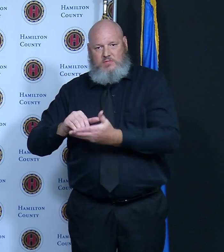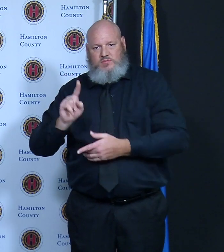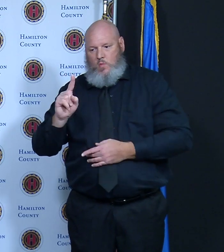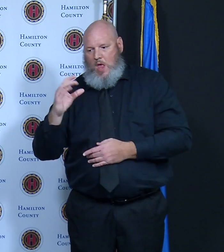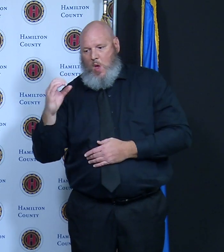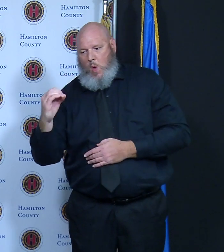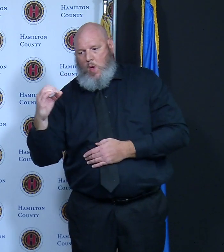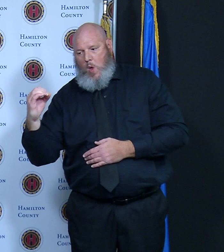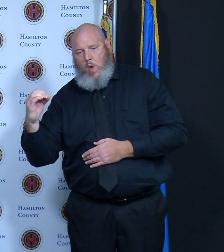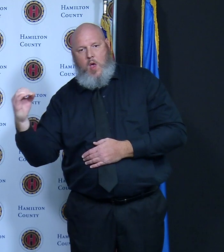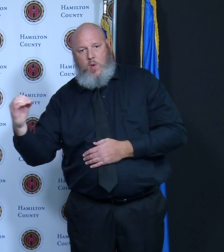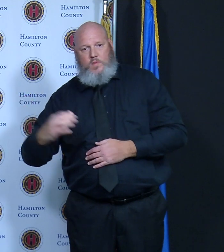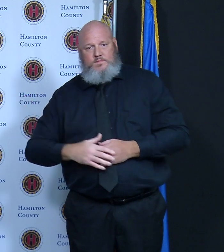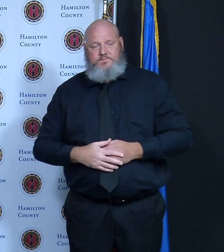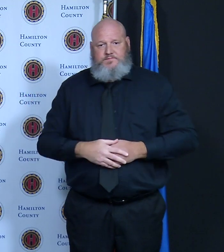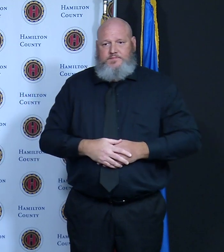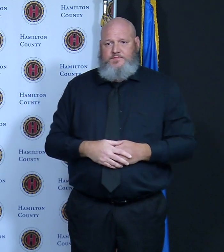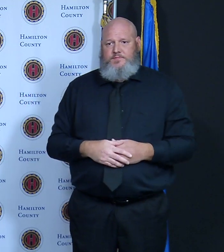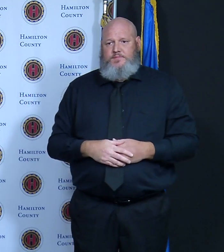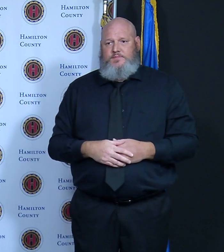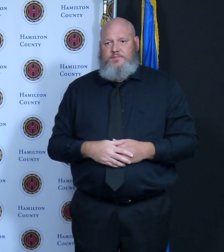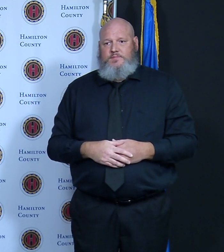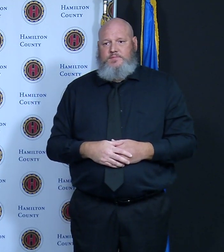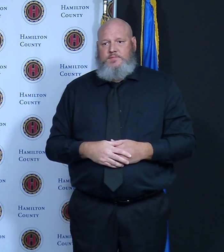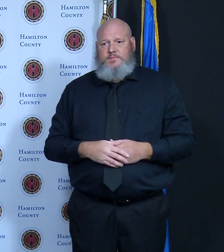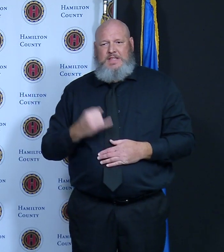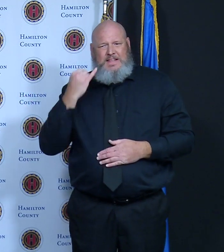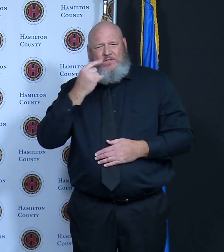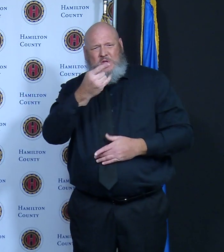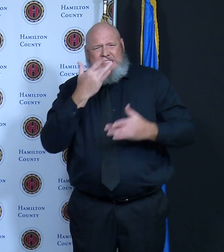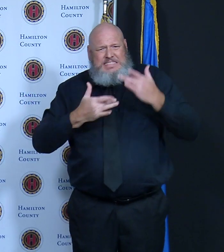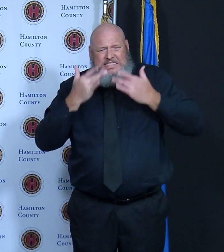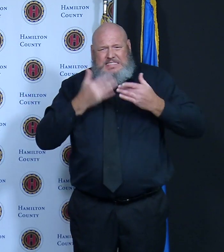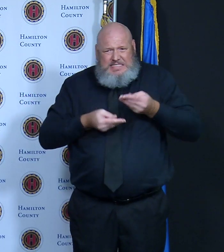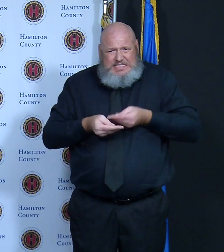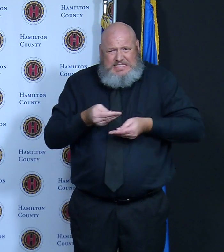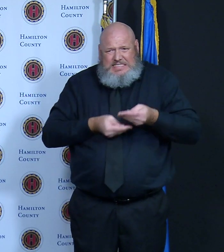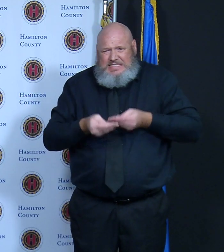experiencing some of these hardships in the community and so JFS has been quick